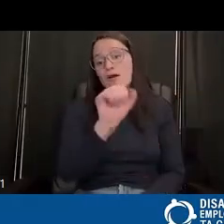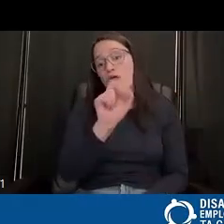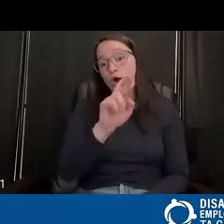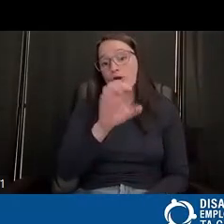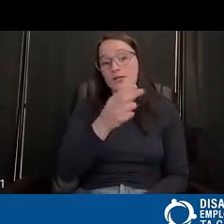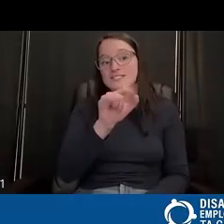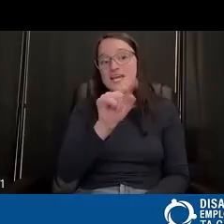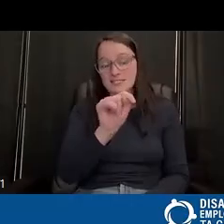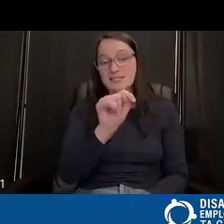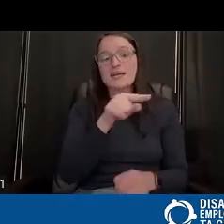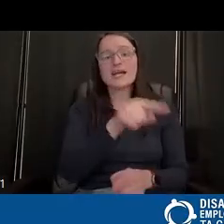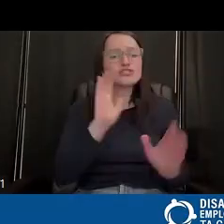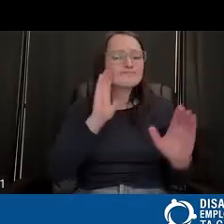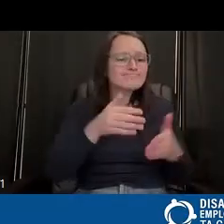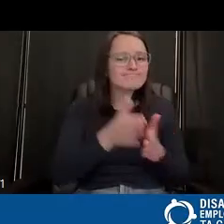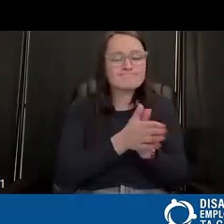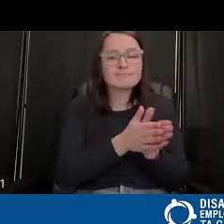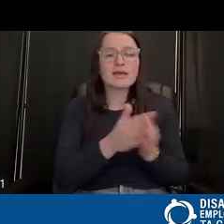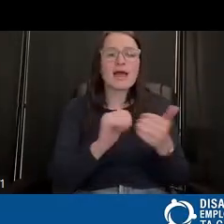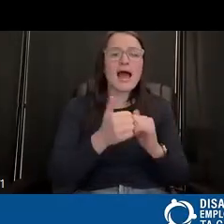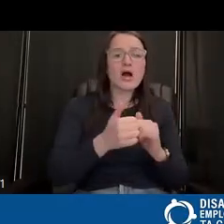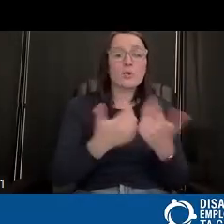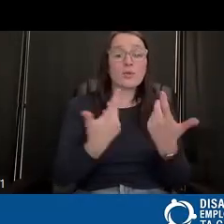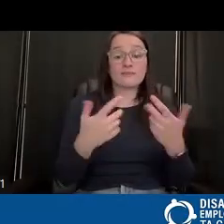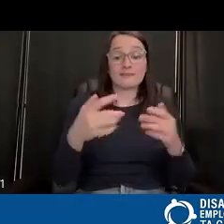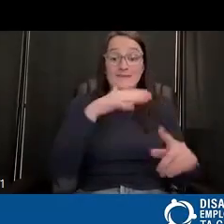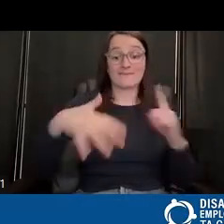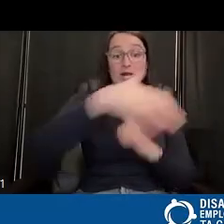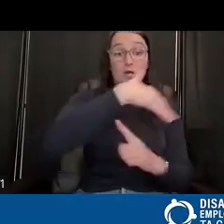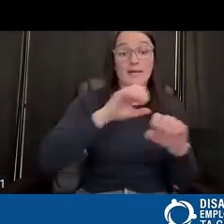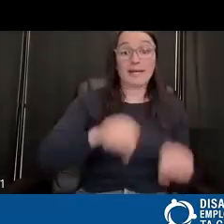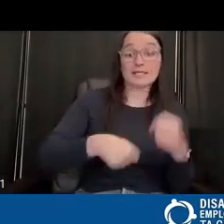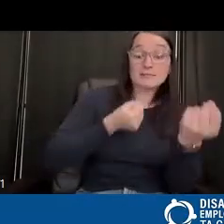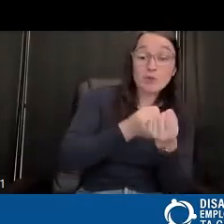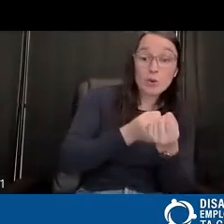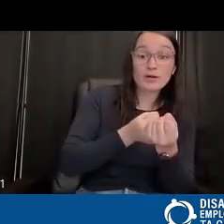the physical environment can either support or create barriers for employees with disabilities.